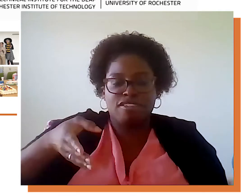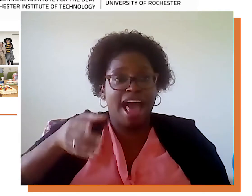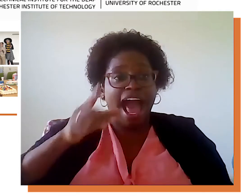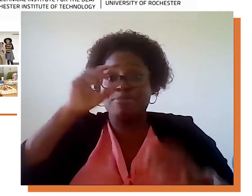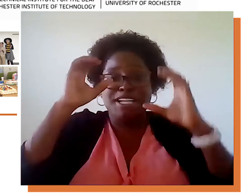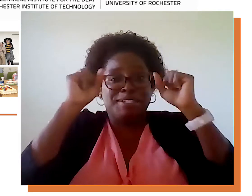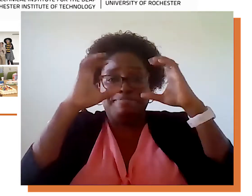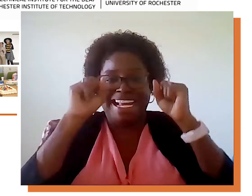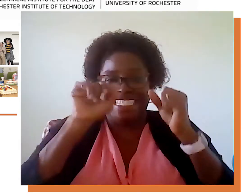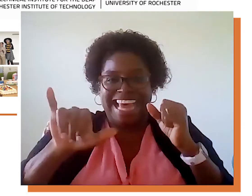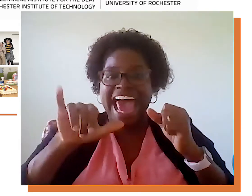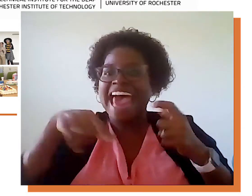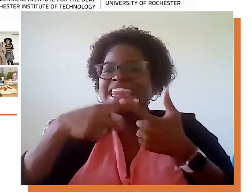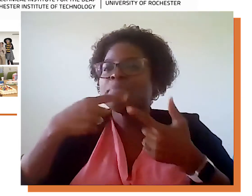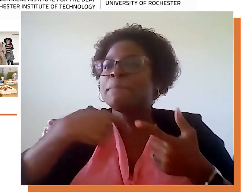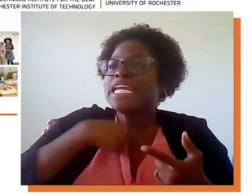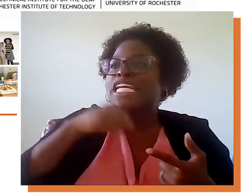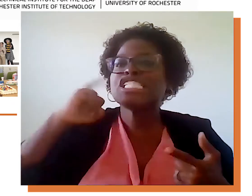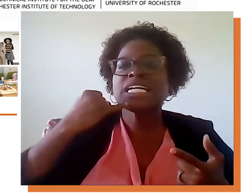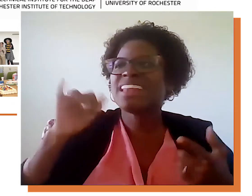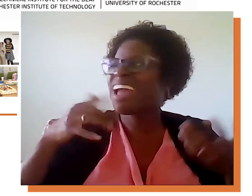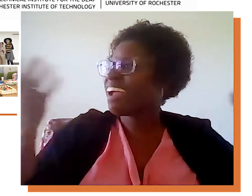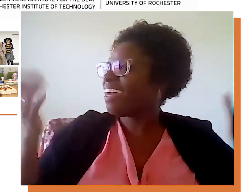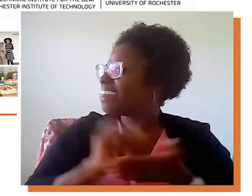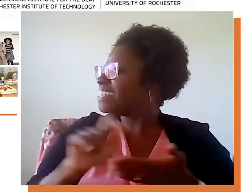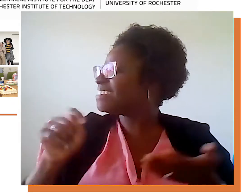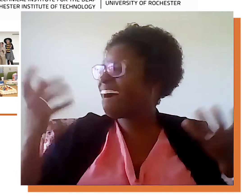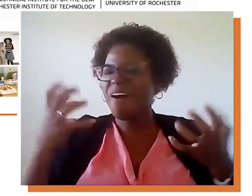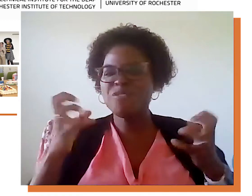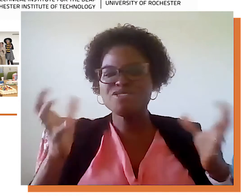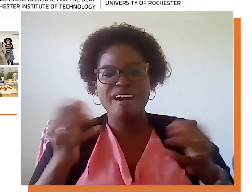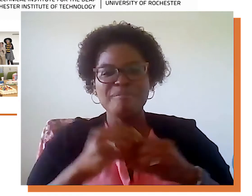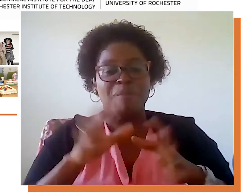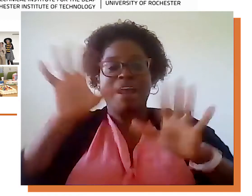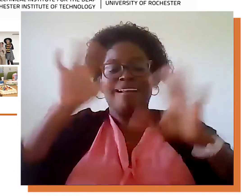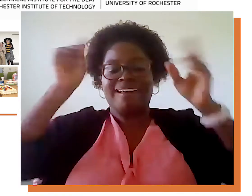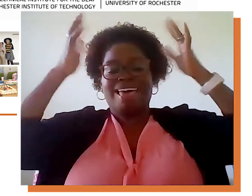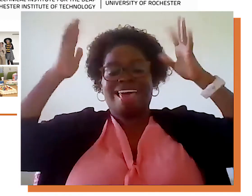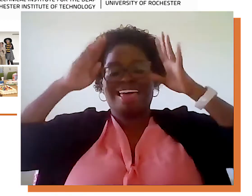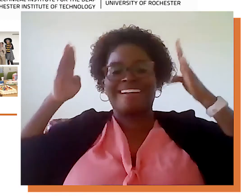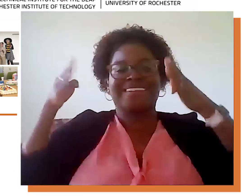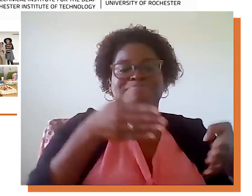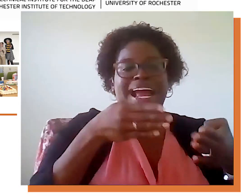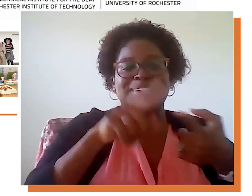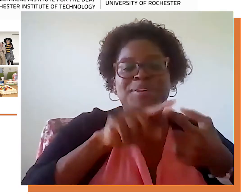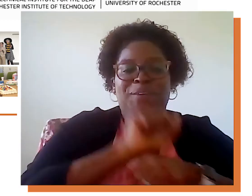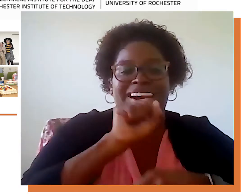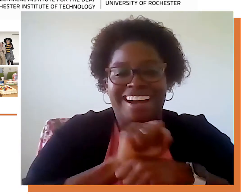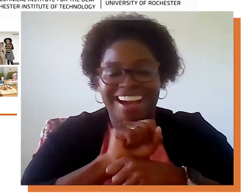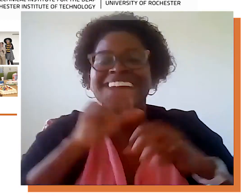as if nothing ever happened. It's just fascinating. It's the most amazing place